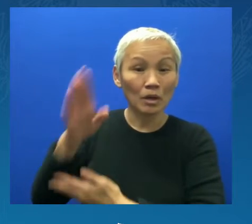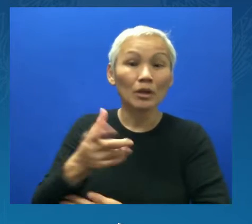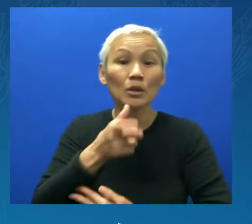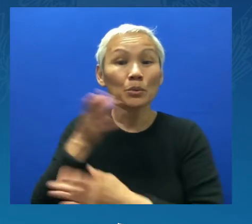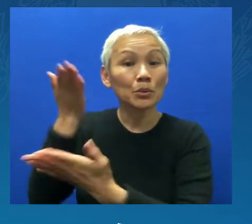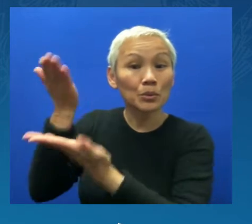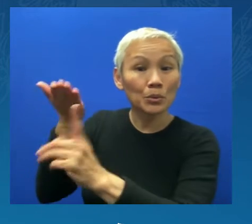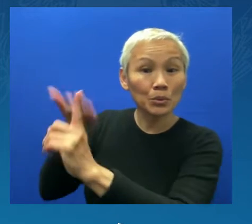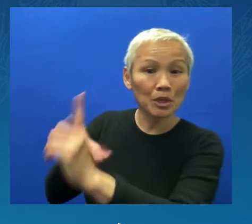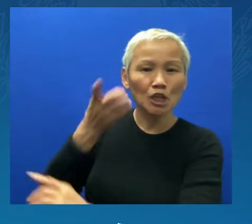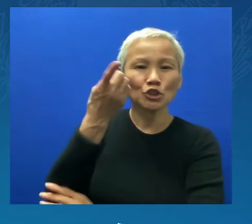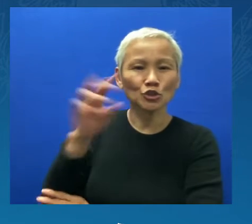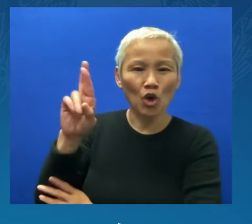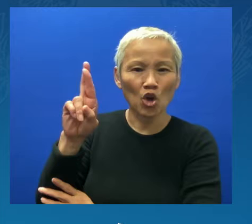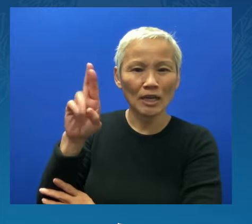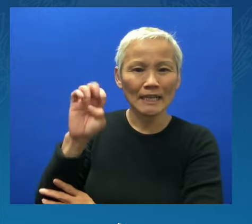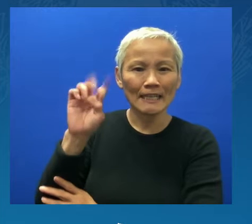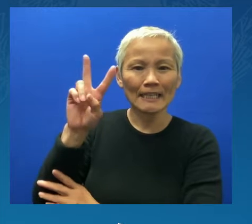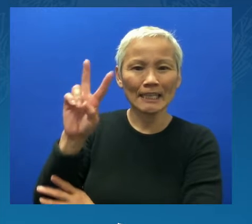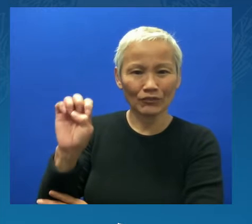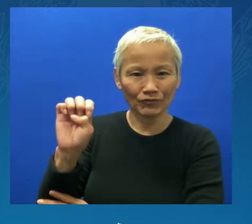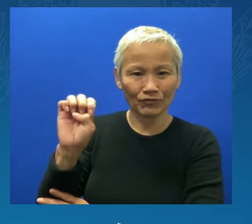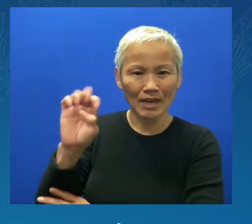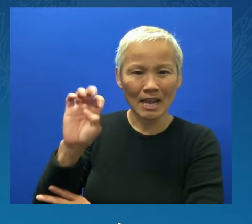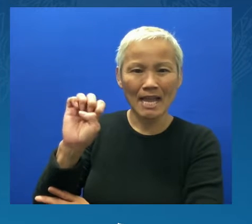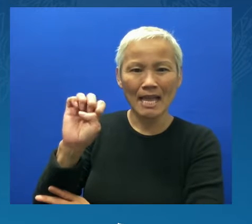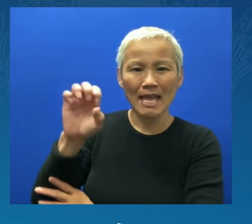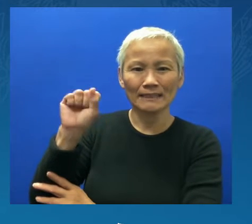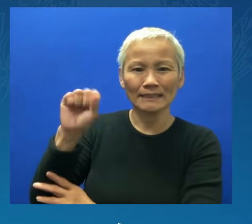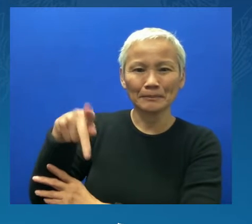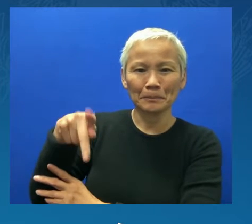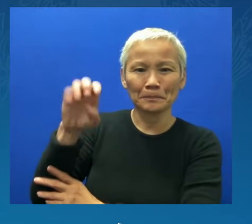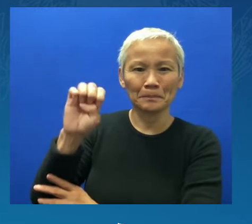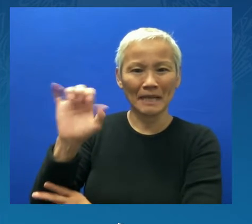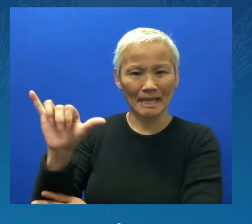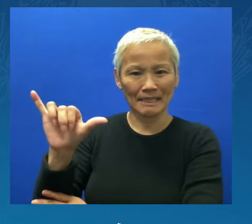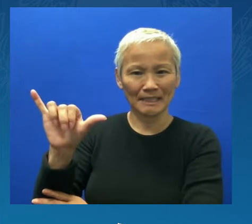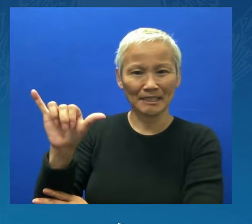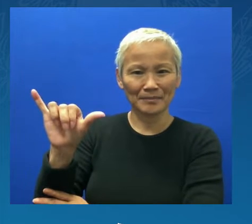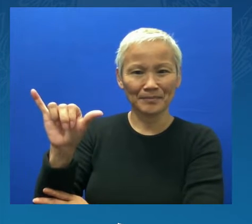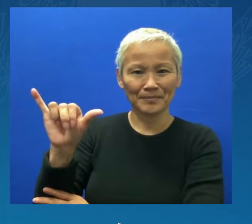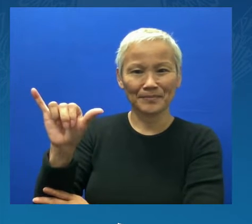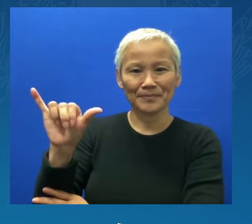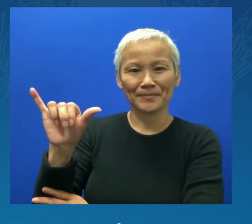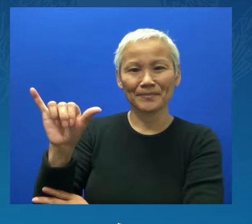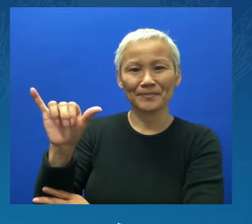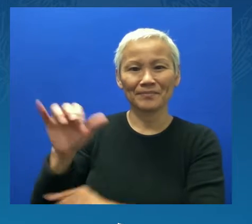She's a distinguished. She's a distinguished professor